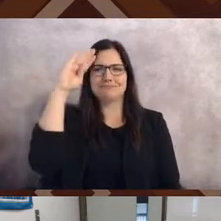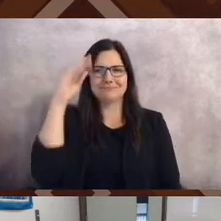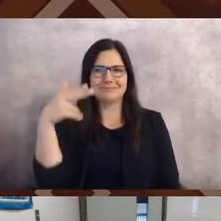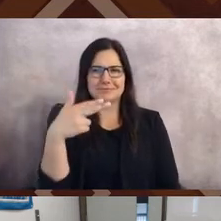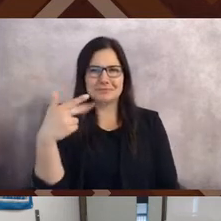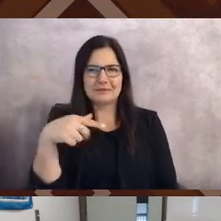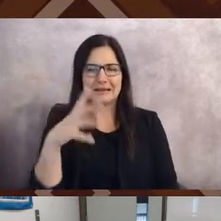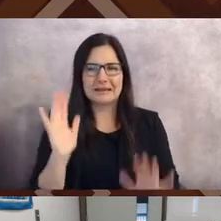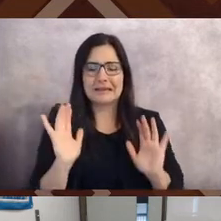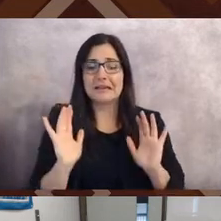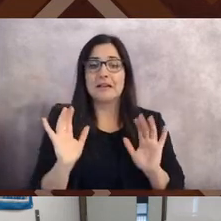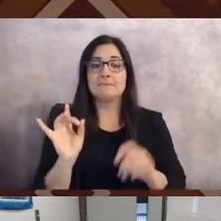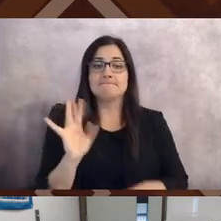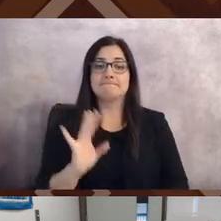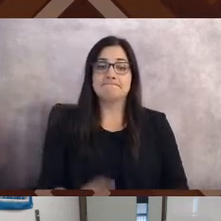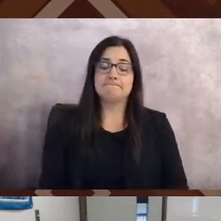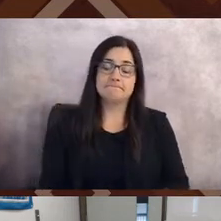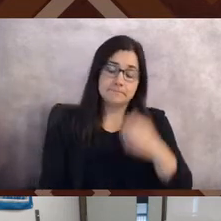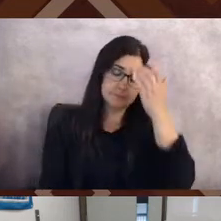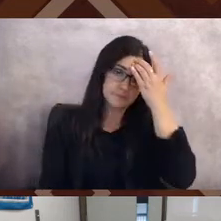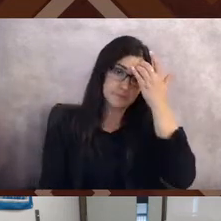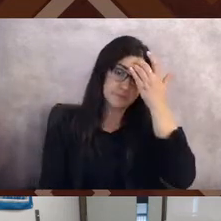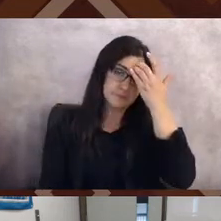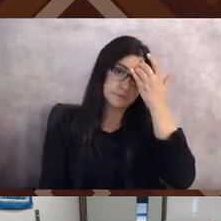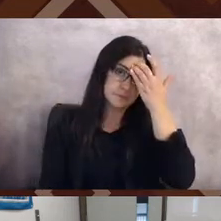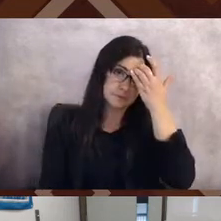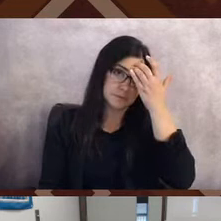so horrific